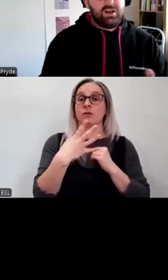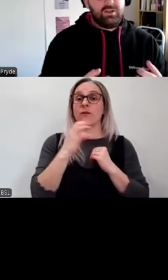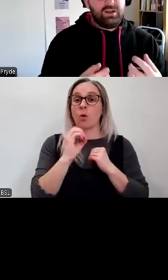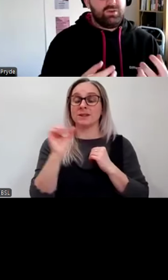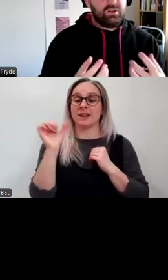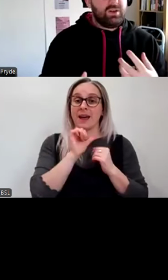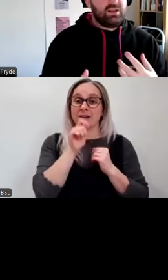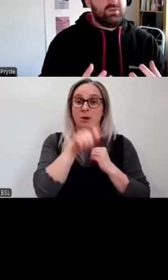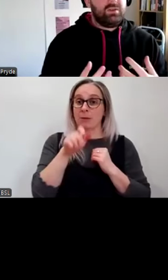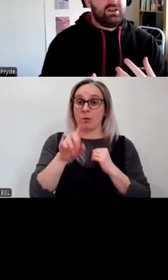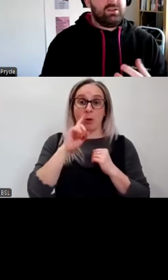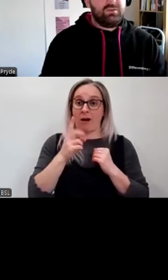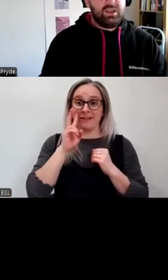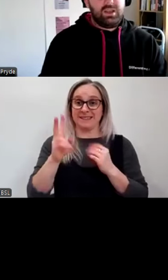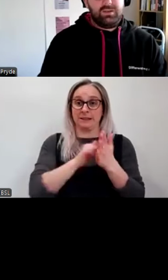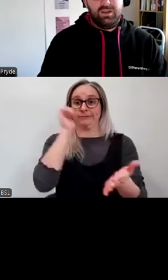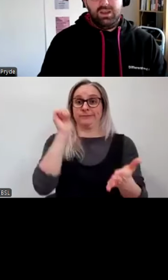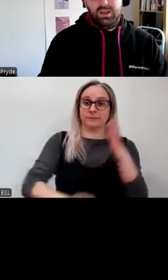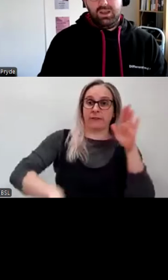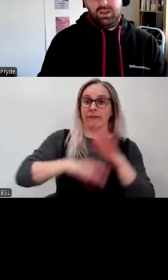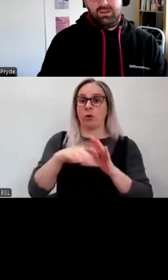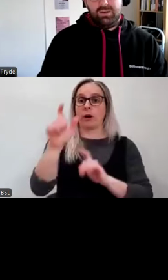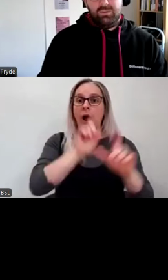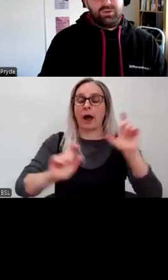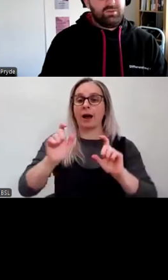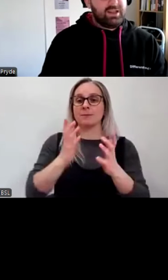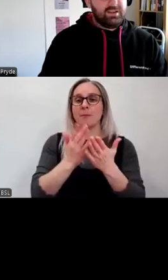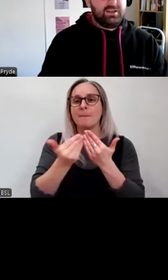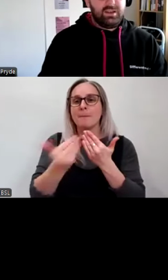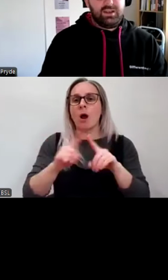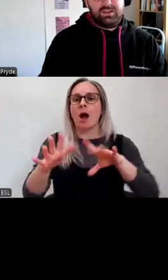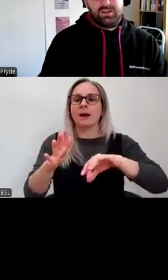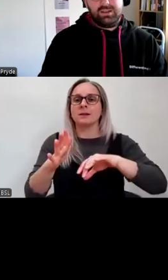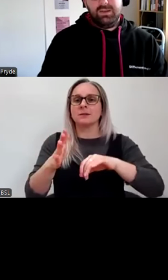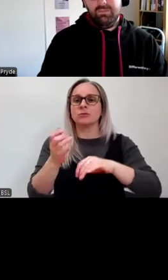color in a more grayed-out monochromatic scheme.